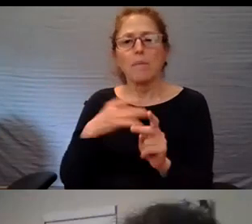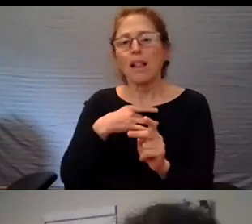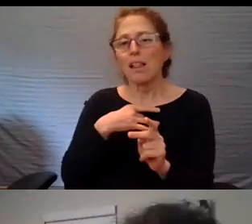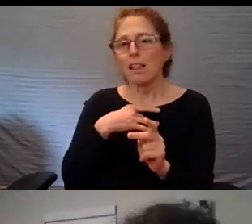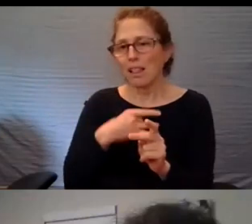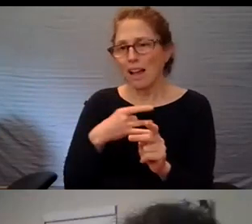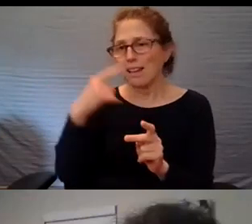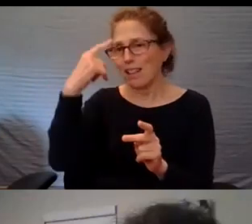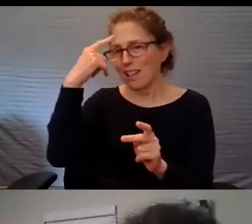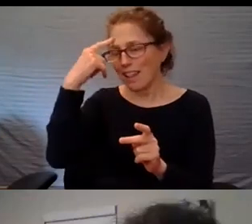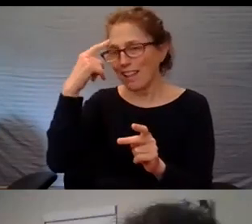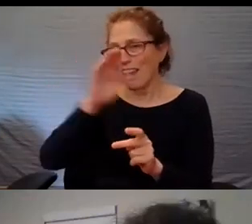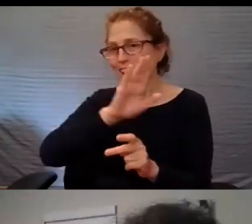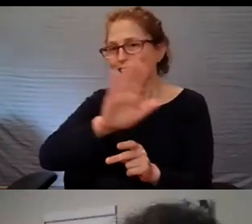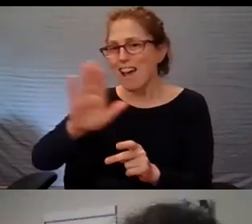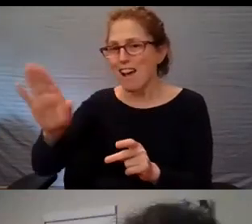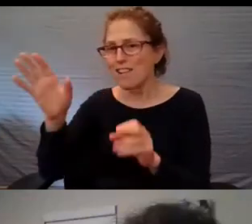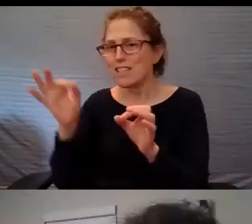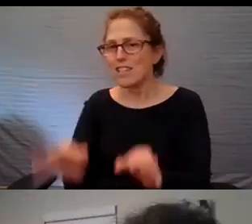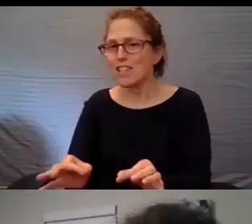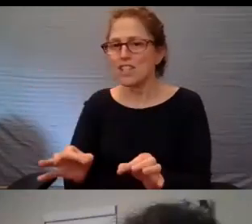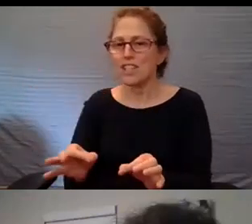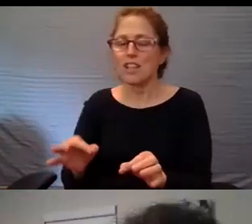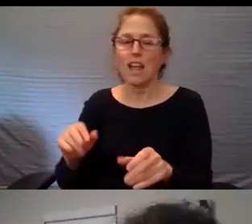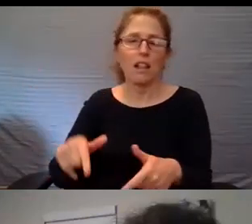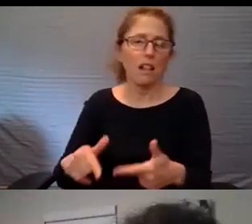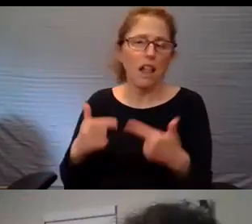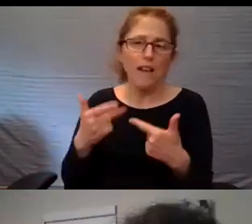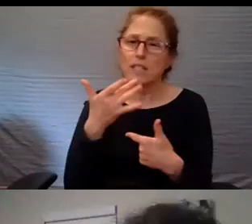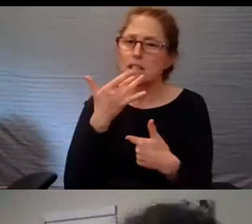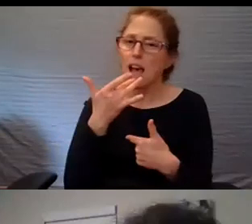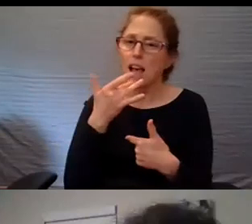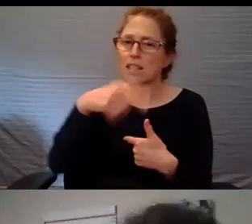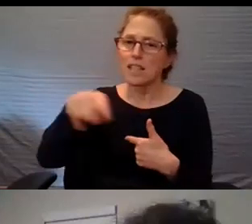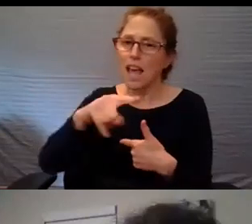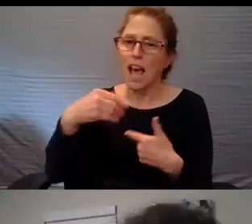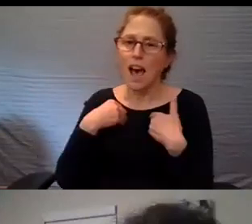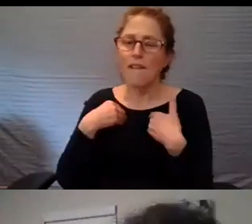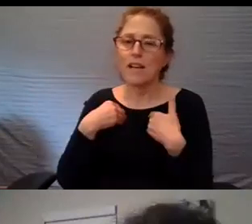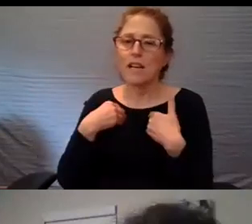make and the life-styles that they lead insulate them from illness.